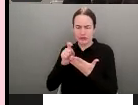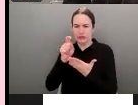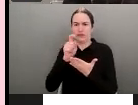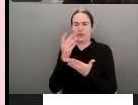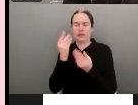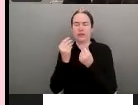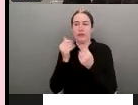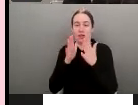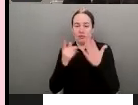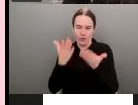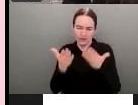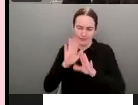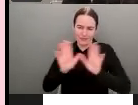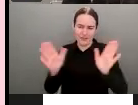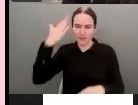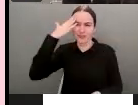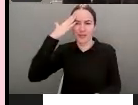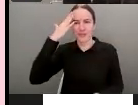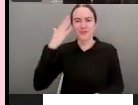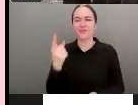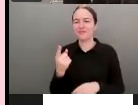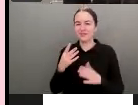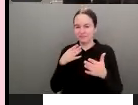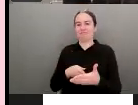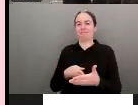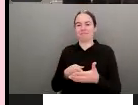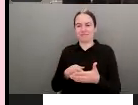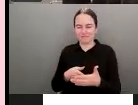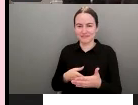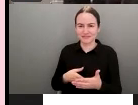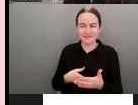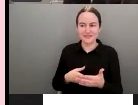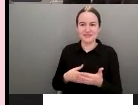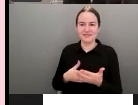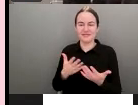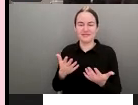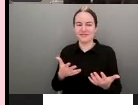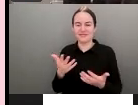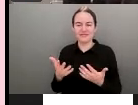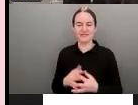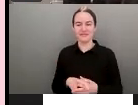This could be depending on the framework you are using.